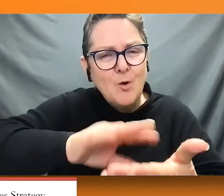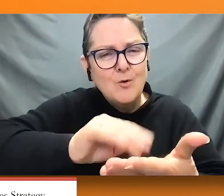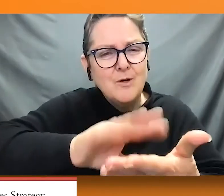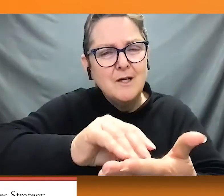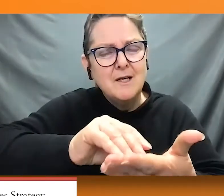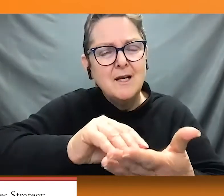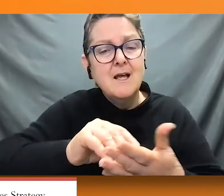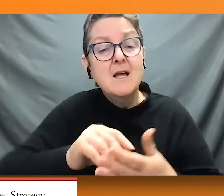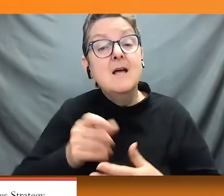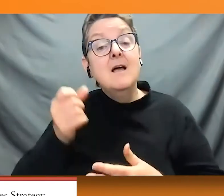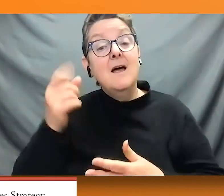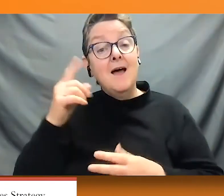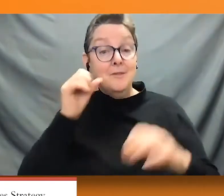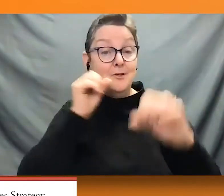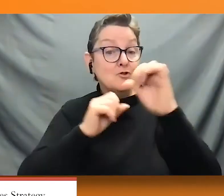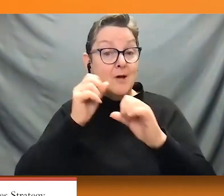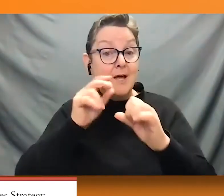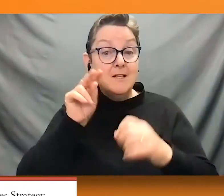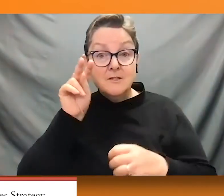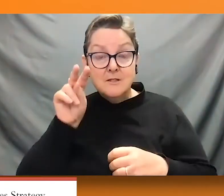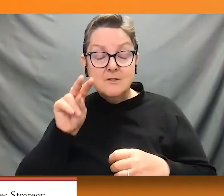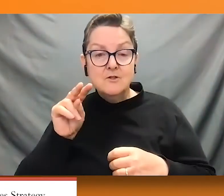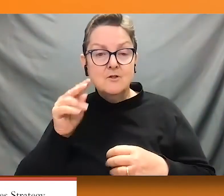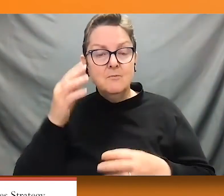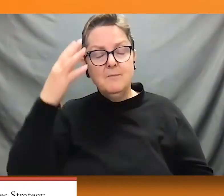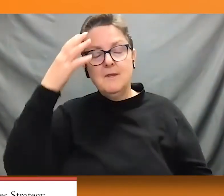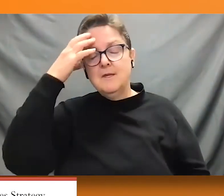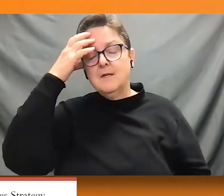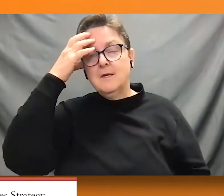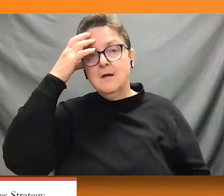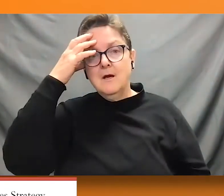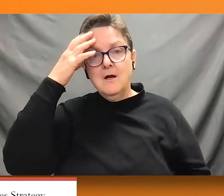I don't think that these things are gonna take as long to teach as you might be assuming.